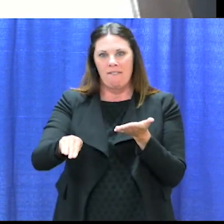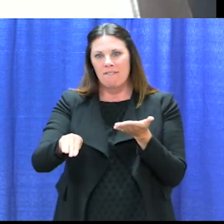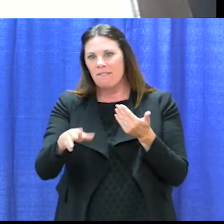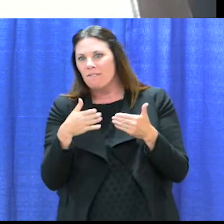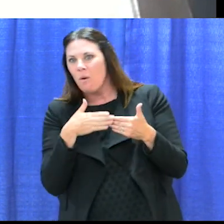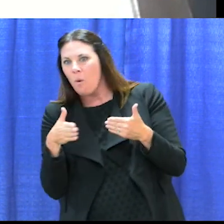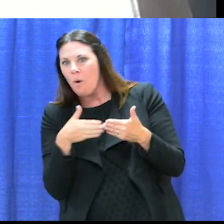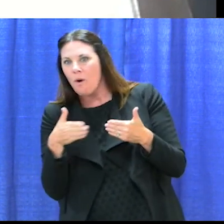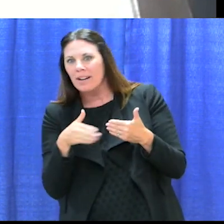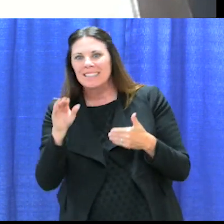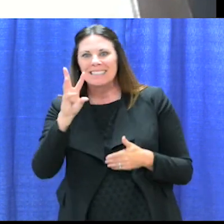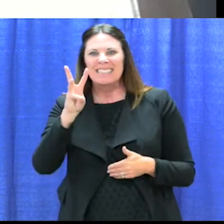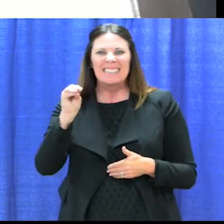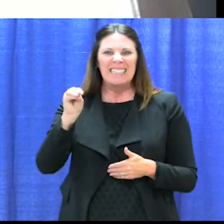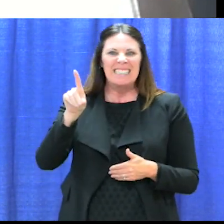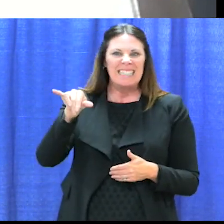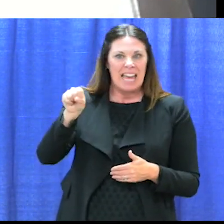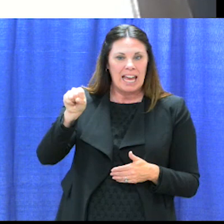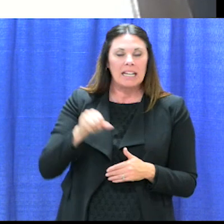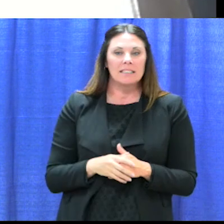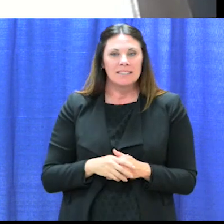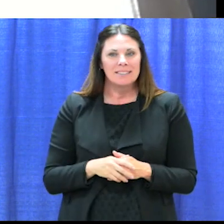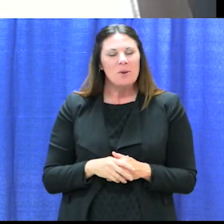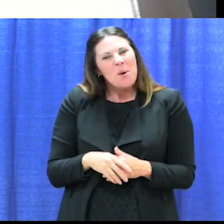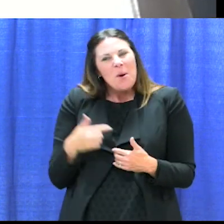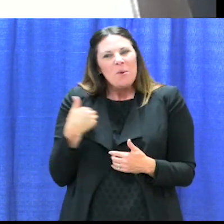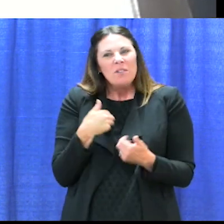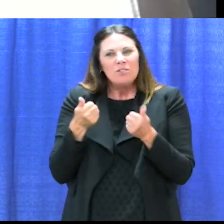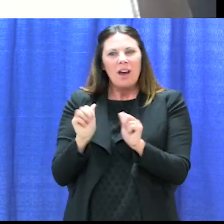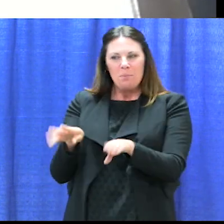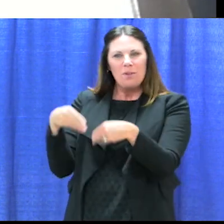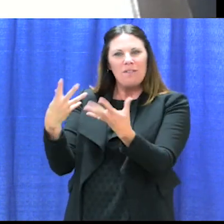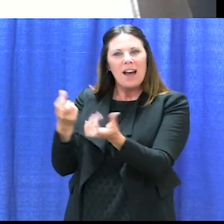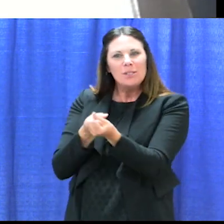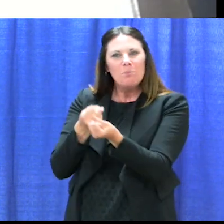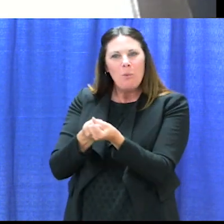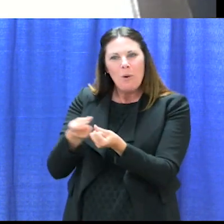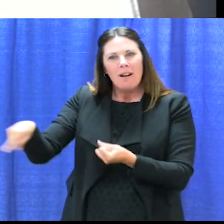So we're trying to provide that support to families that they can be assured that you